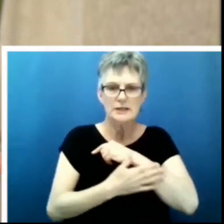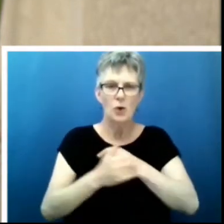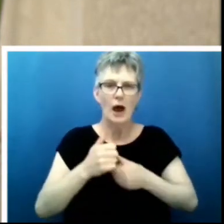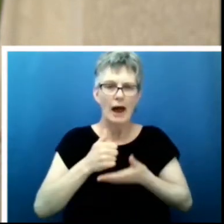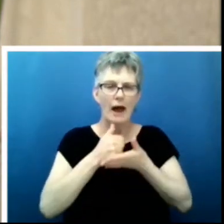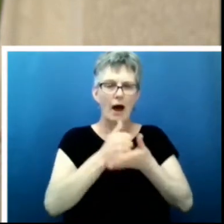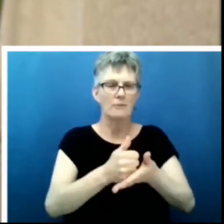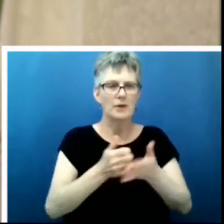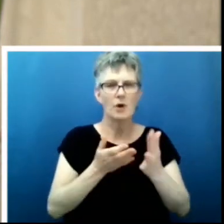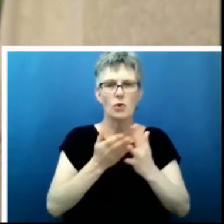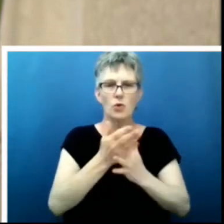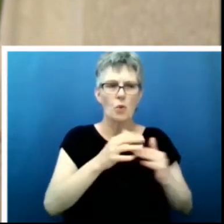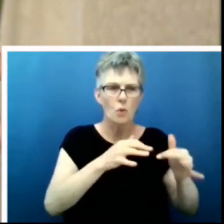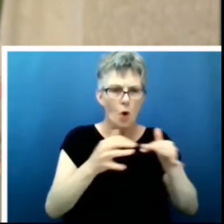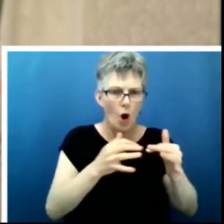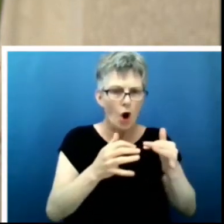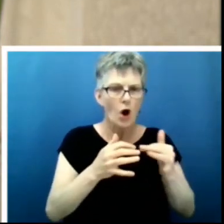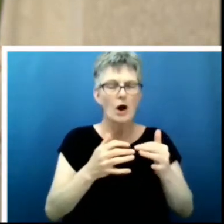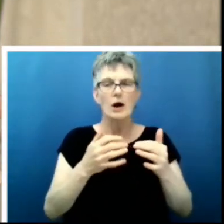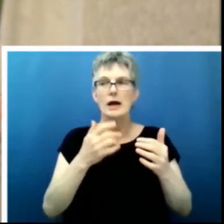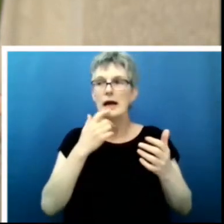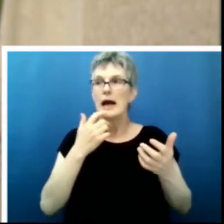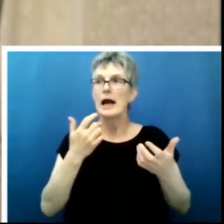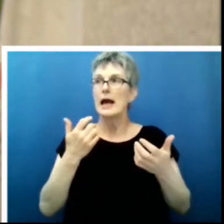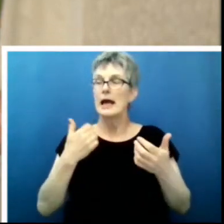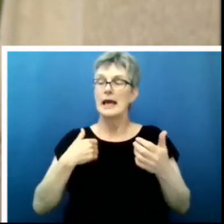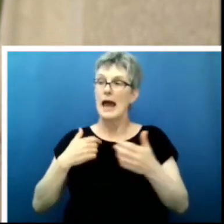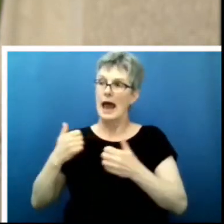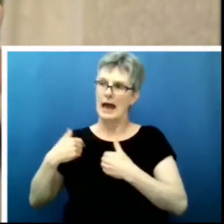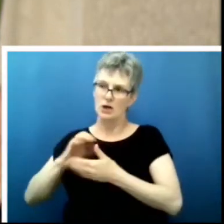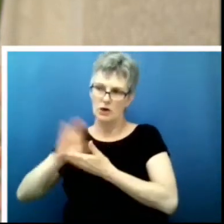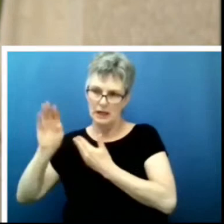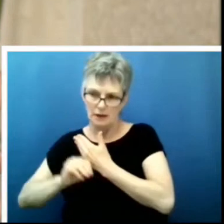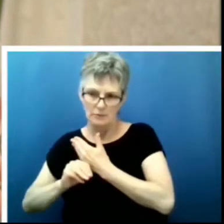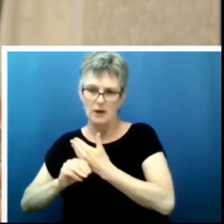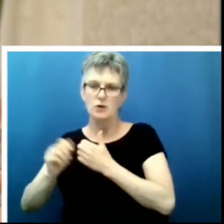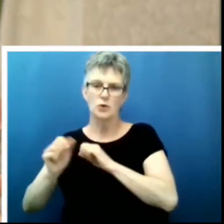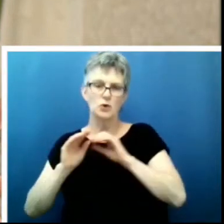Training the teachers to then work with students in training them in these moving meditations.